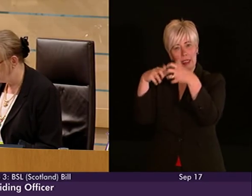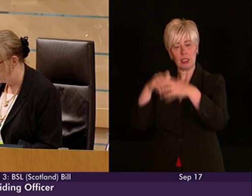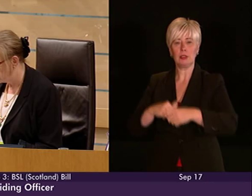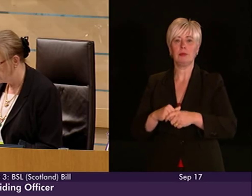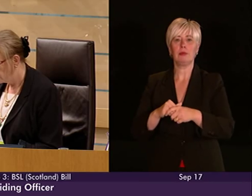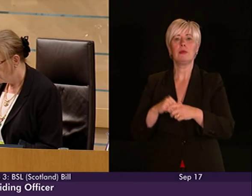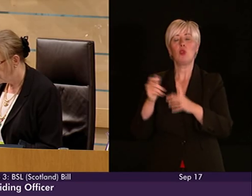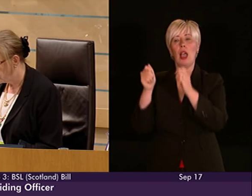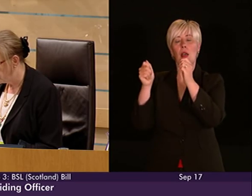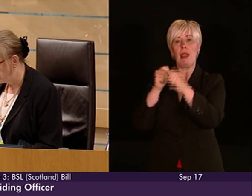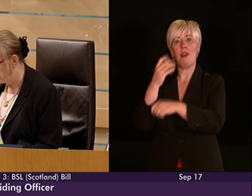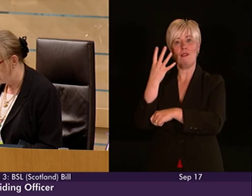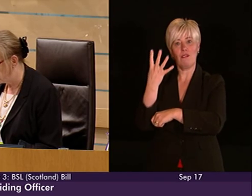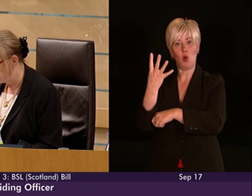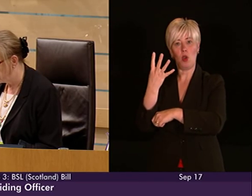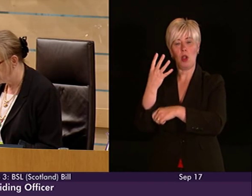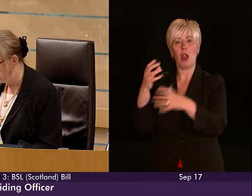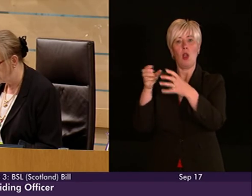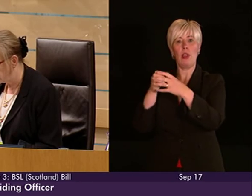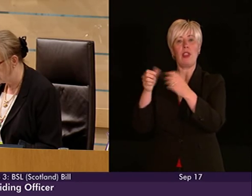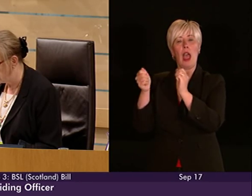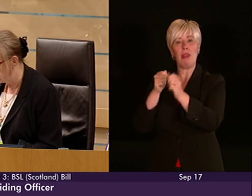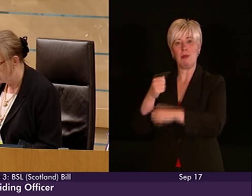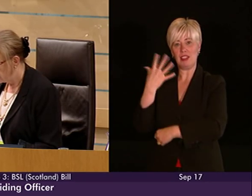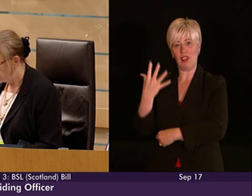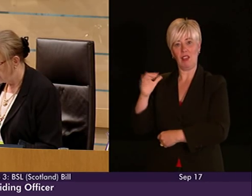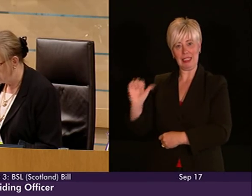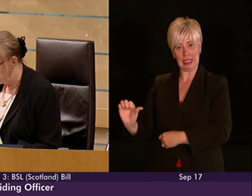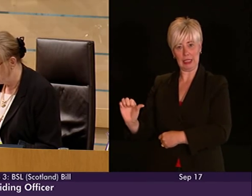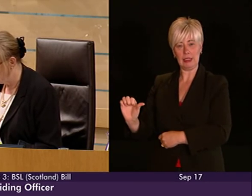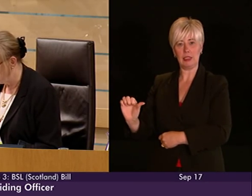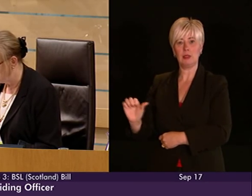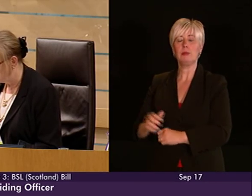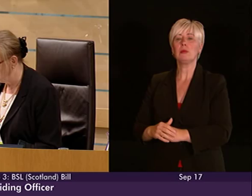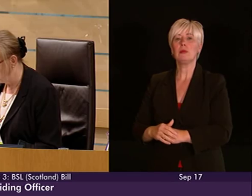the name of the minister, is grouped with amendments 5 and 6. I call the minister to